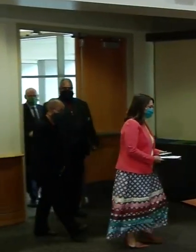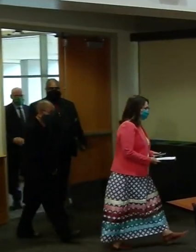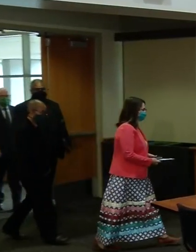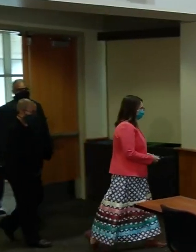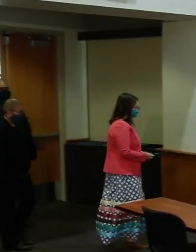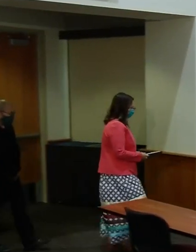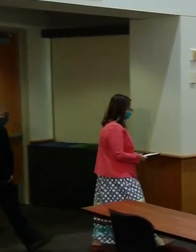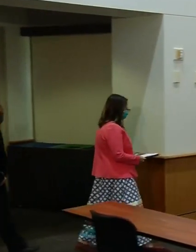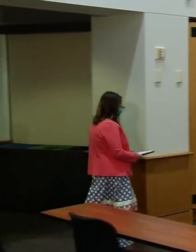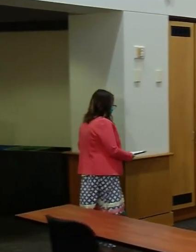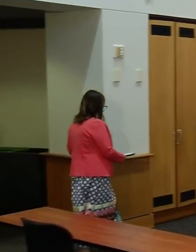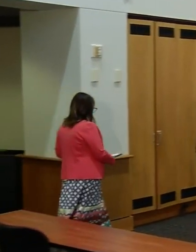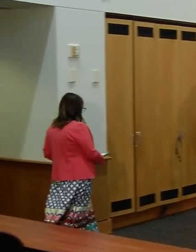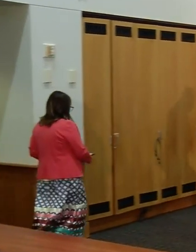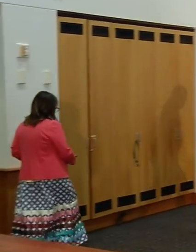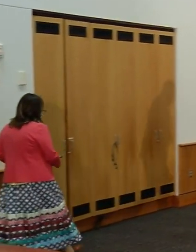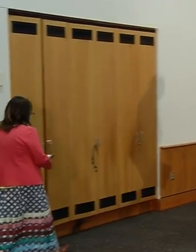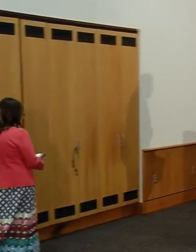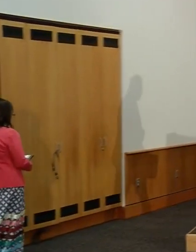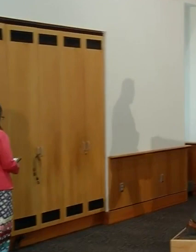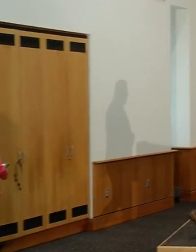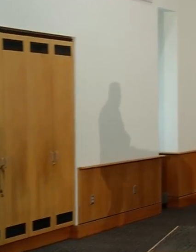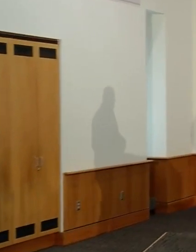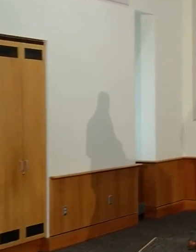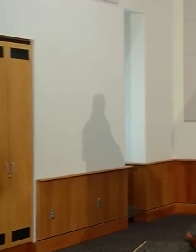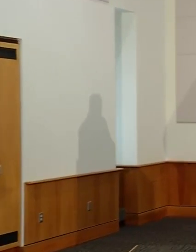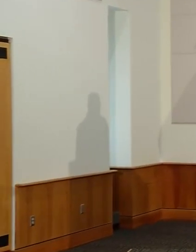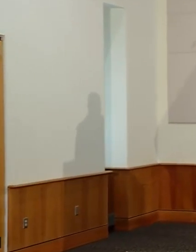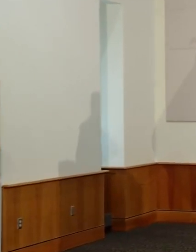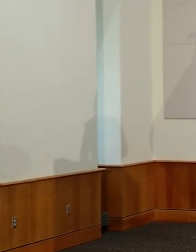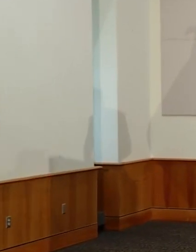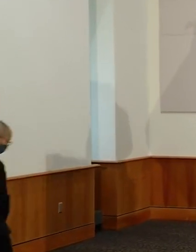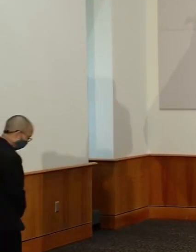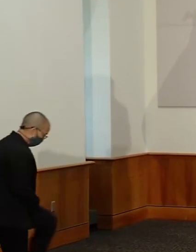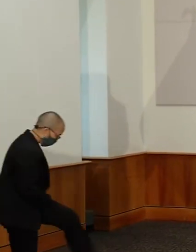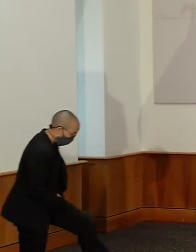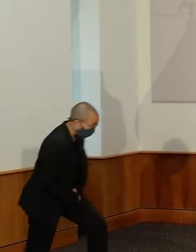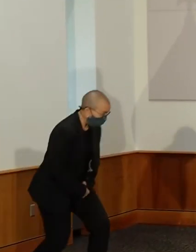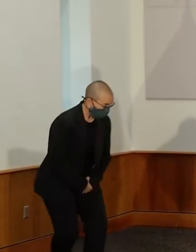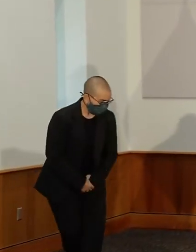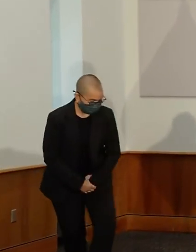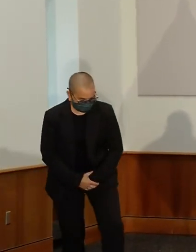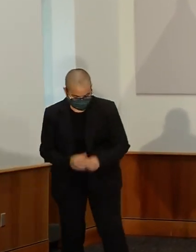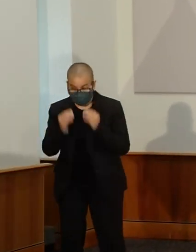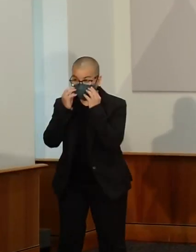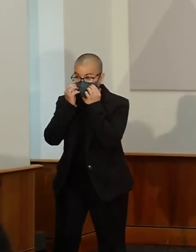SESSION ON FRIDAY TO ENACT STRINGENT POLICE REFORMS. SPECIFICALLY, THE GOVERNMENT SAYS HE WOULD LIKE TO ADDRESS